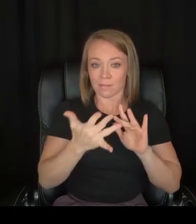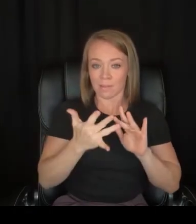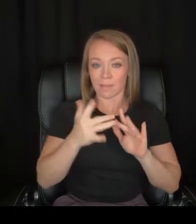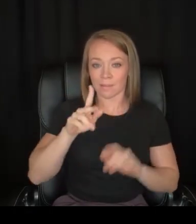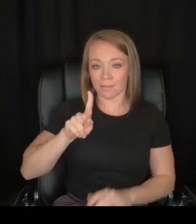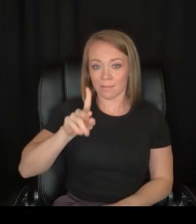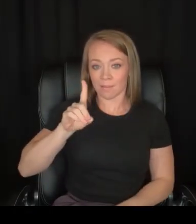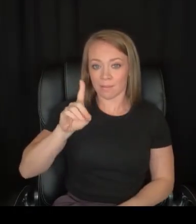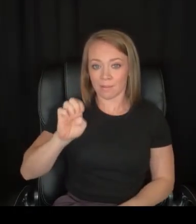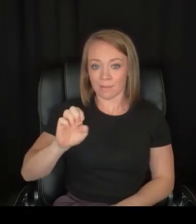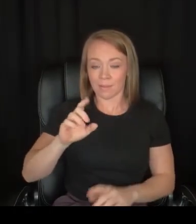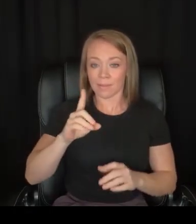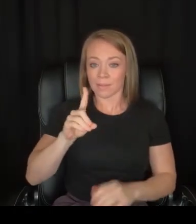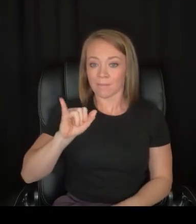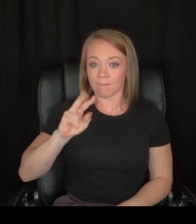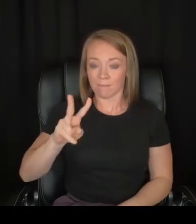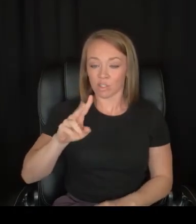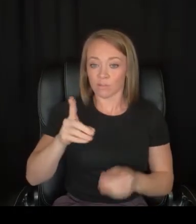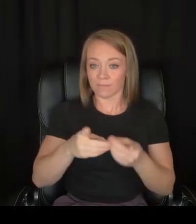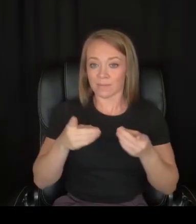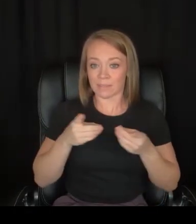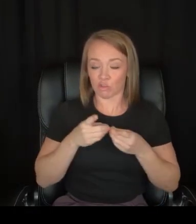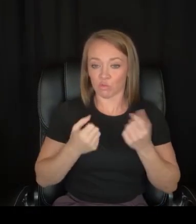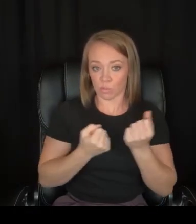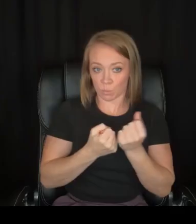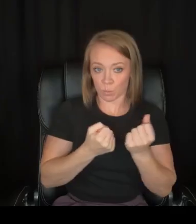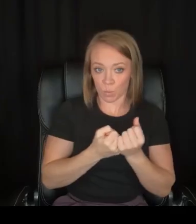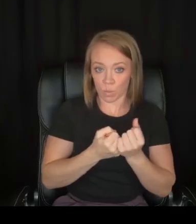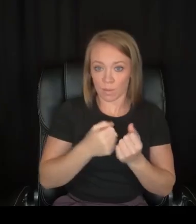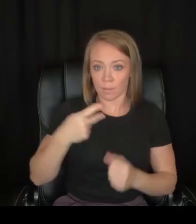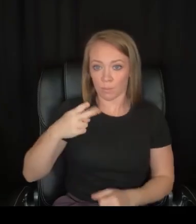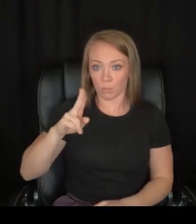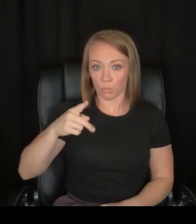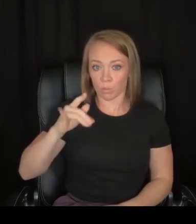Division of District Support, or they can contact the Office of Special